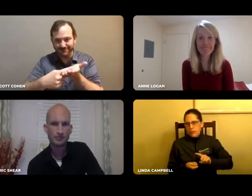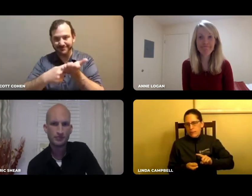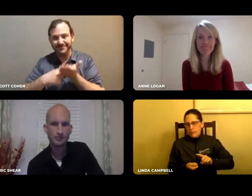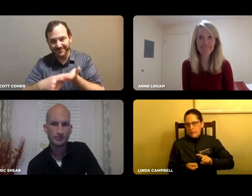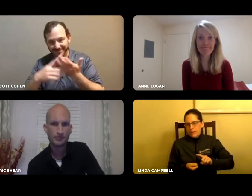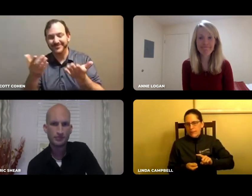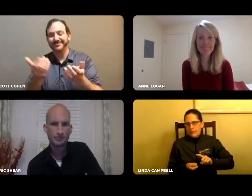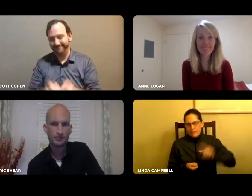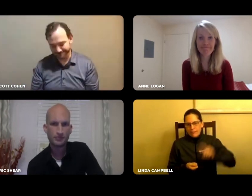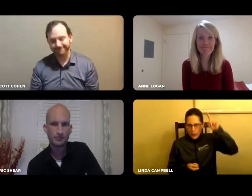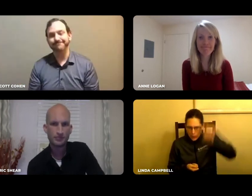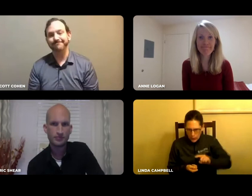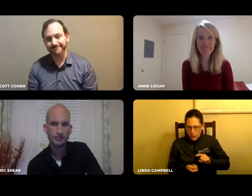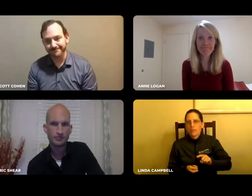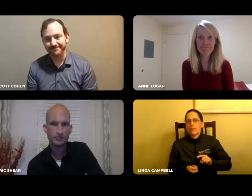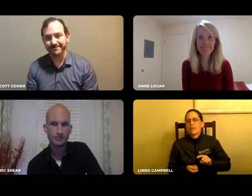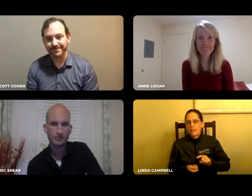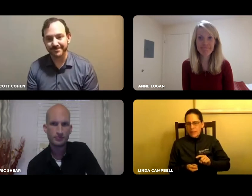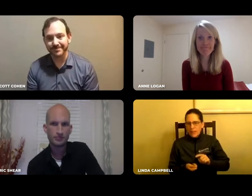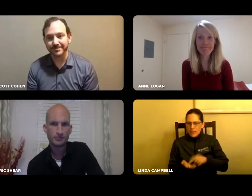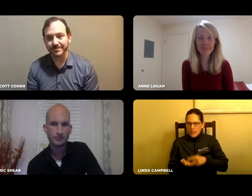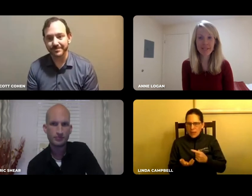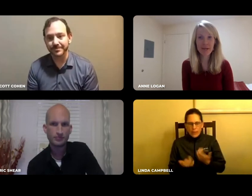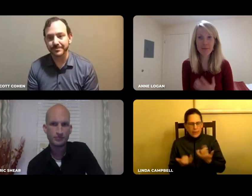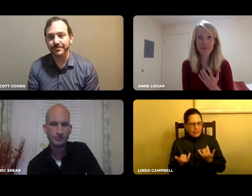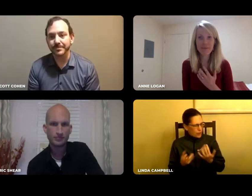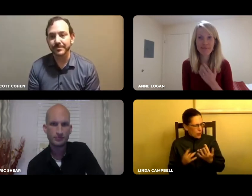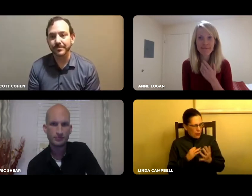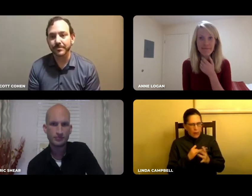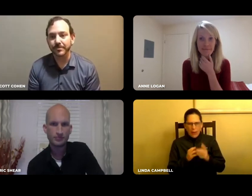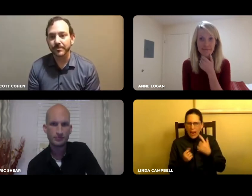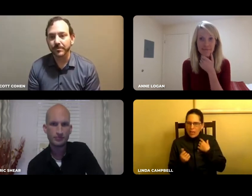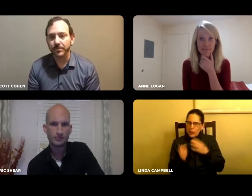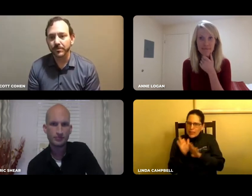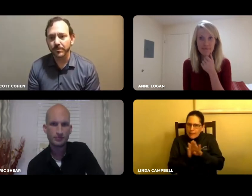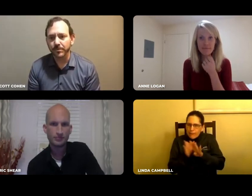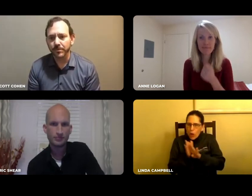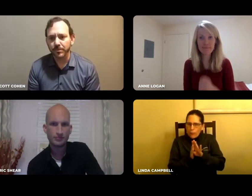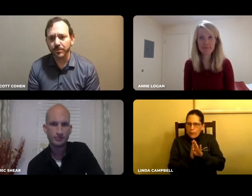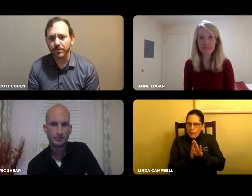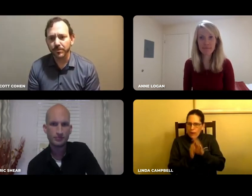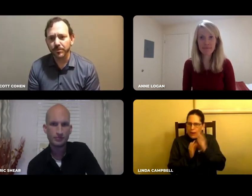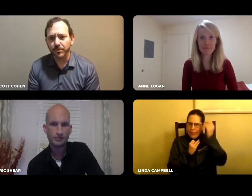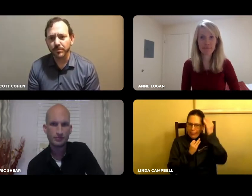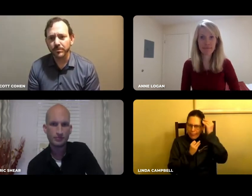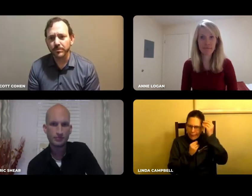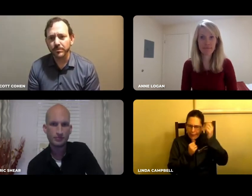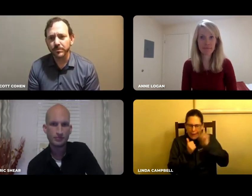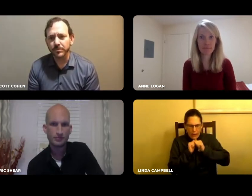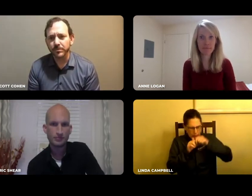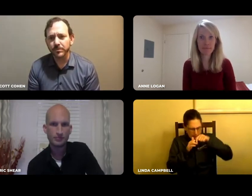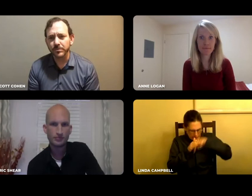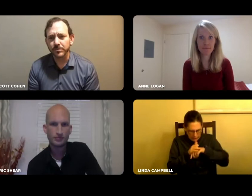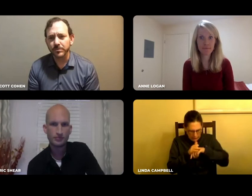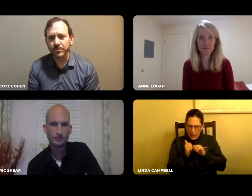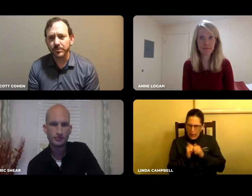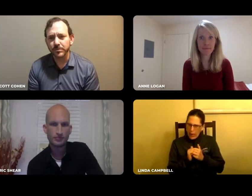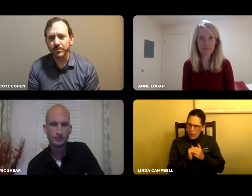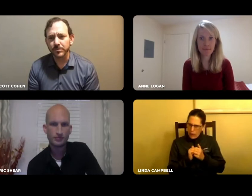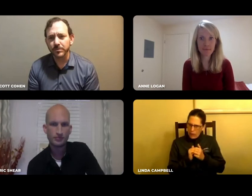Right. And I was able to decrease energy